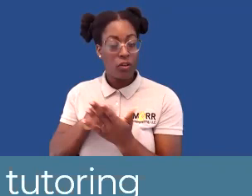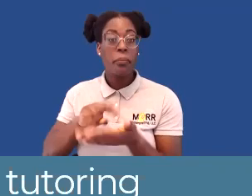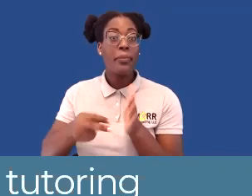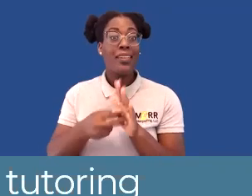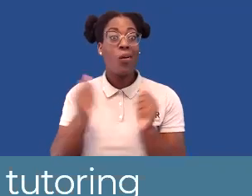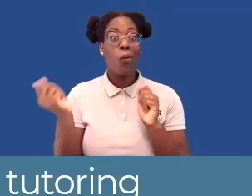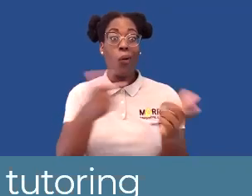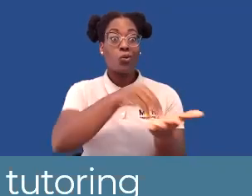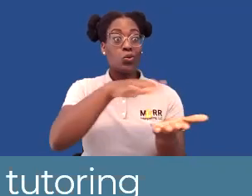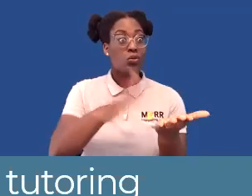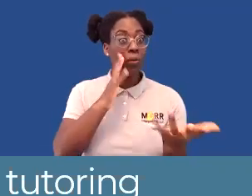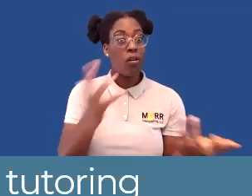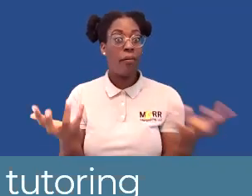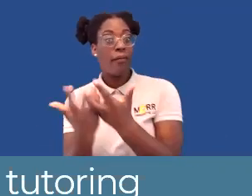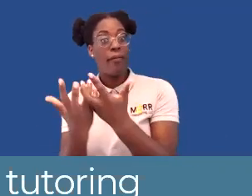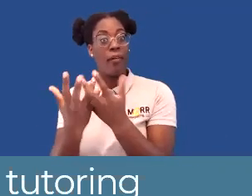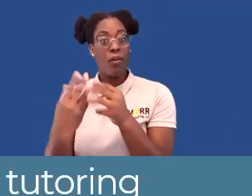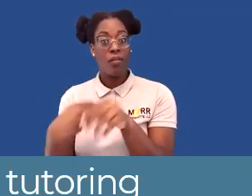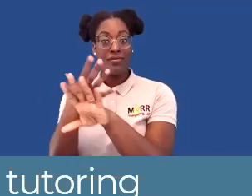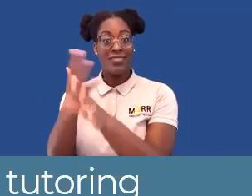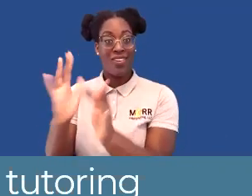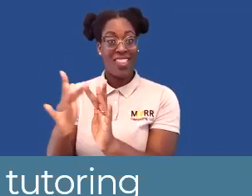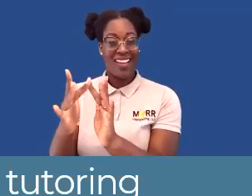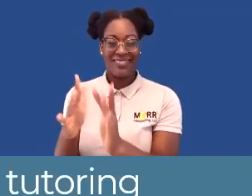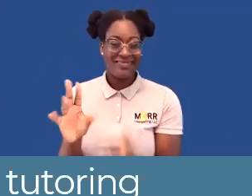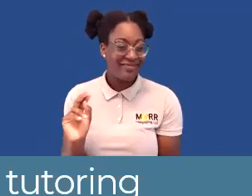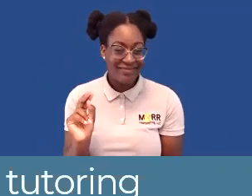And this idea also of being more aligned with writing center work,